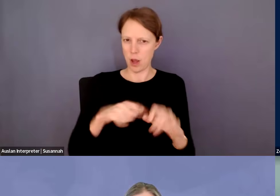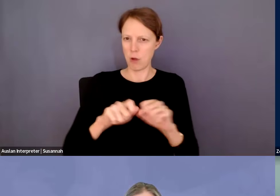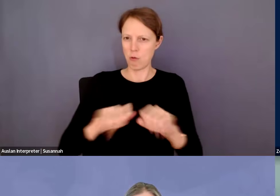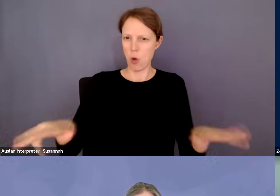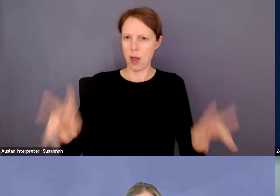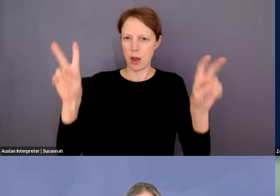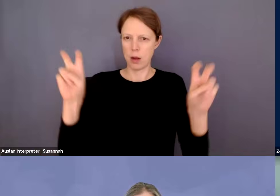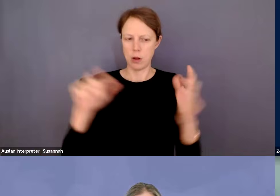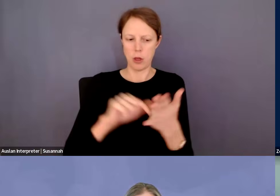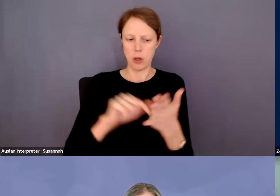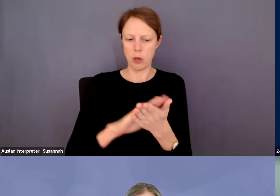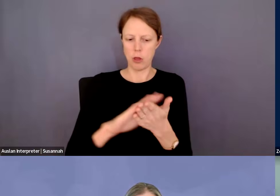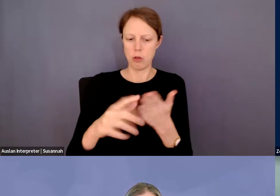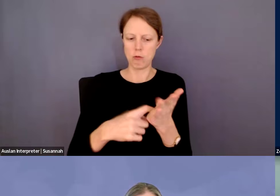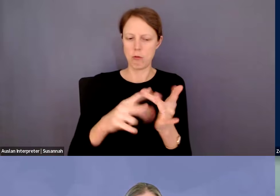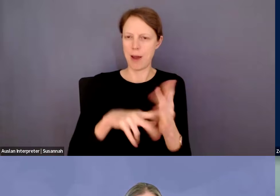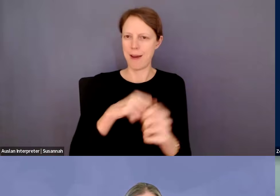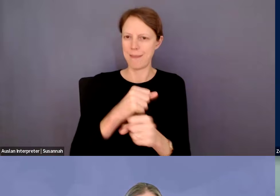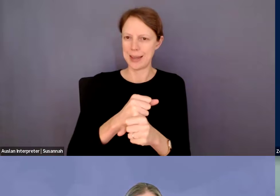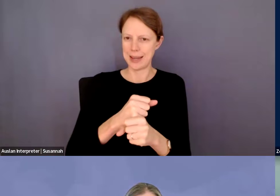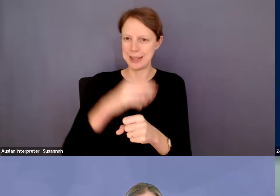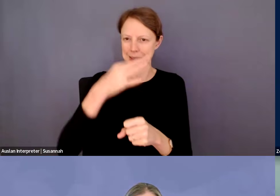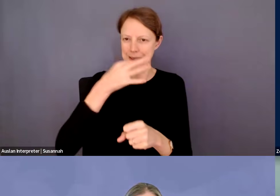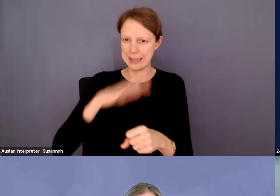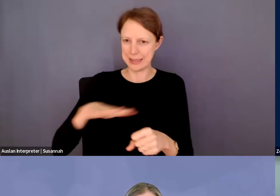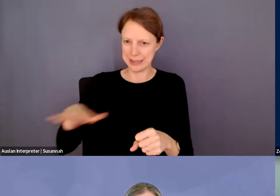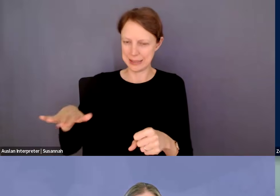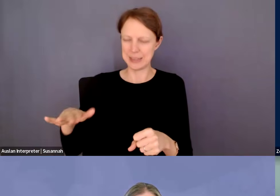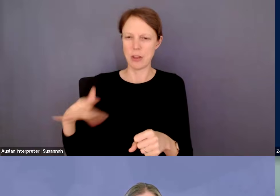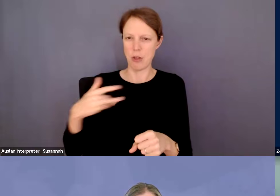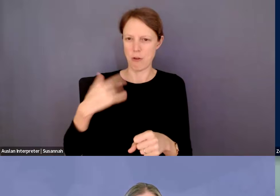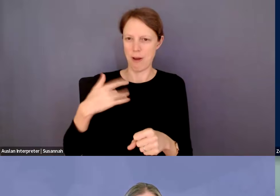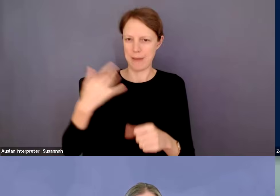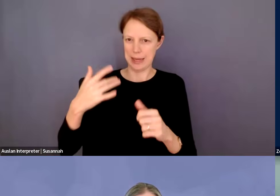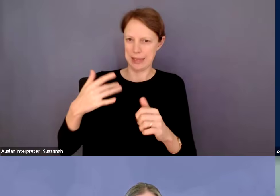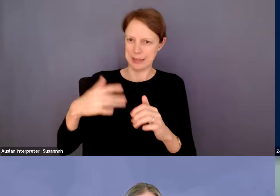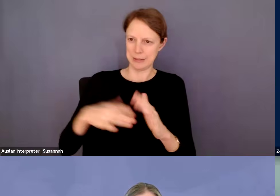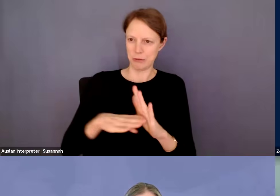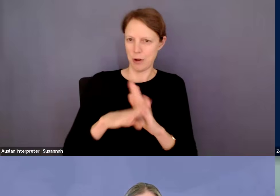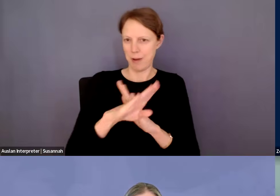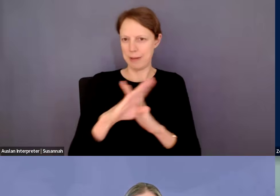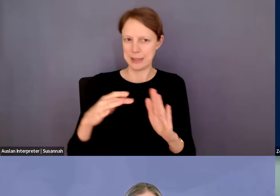communities and service providers have shared - have that shared opportunity now to help shape